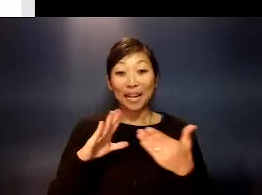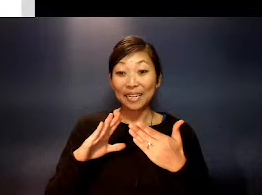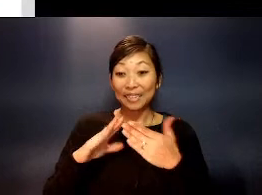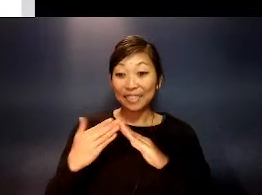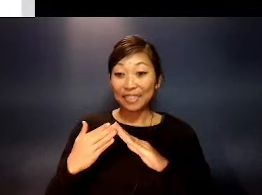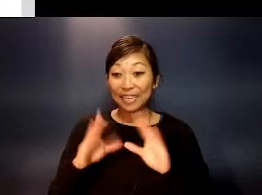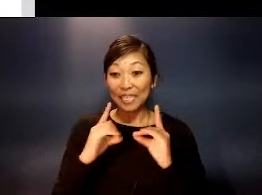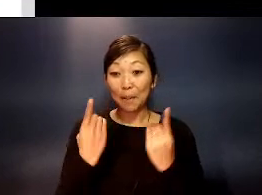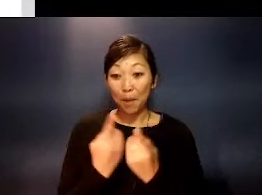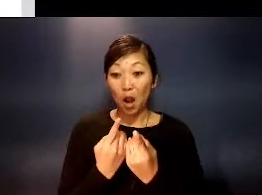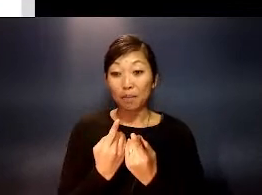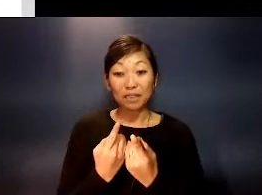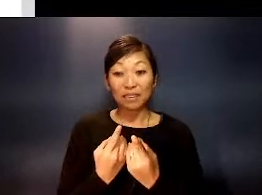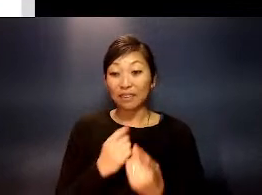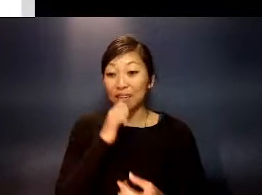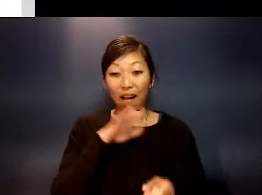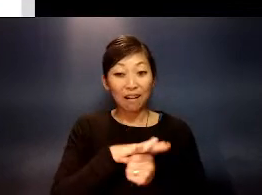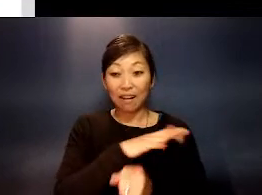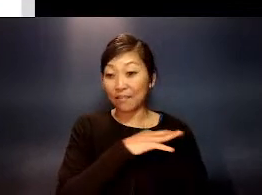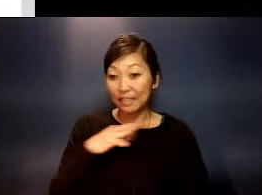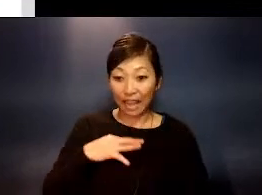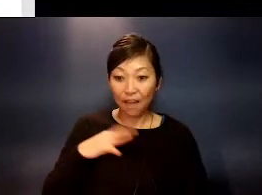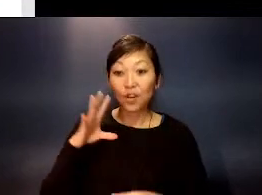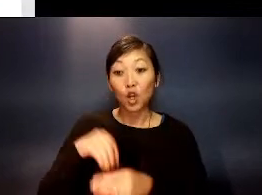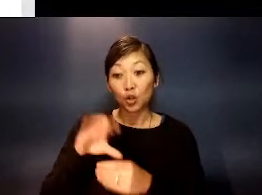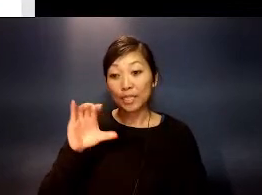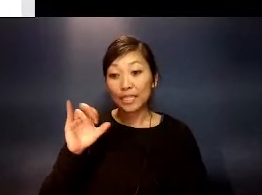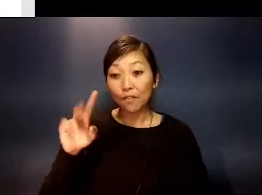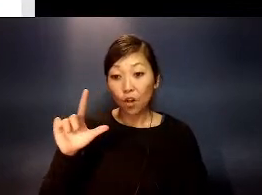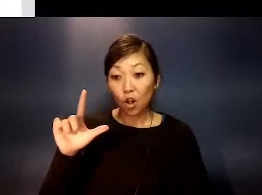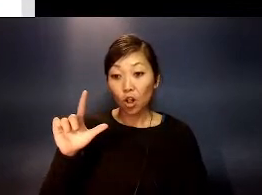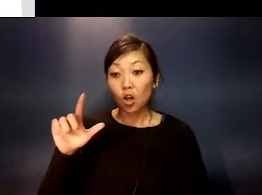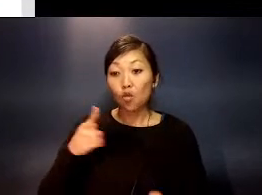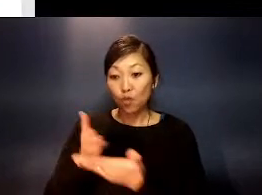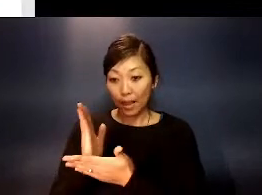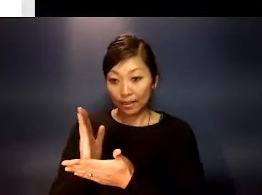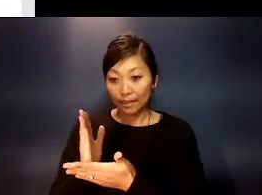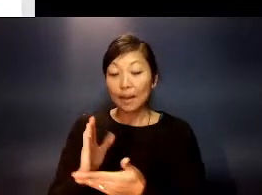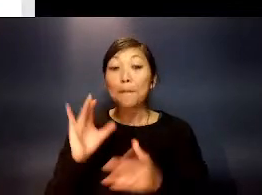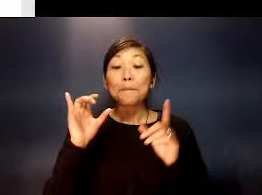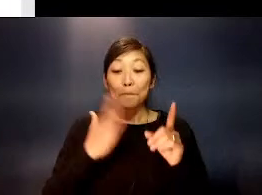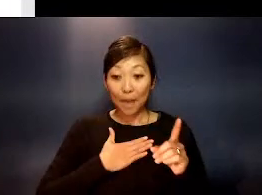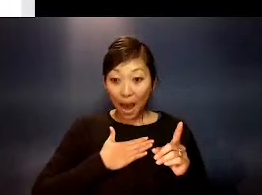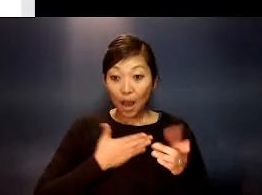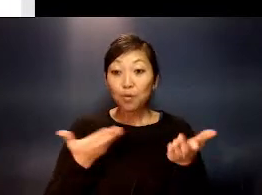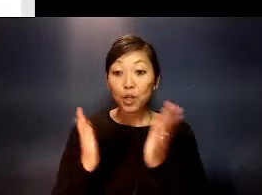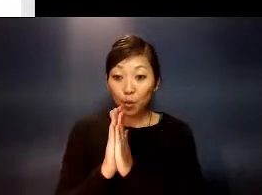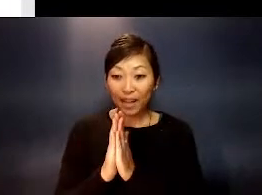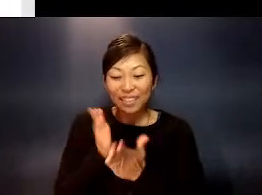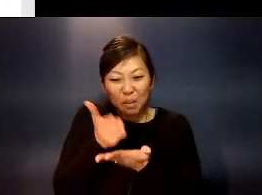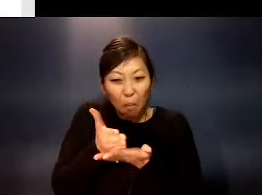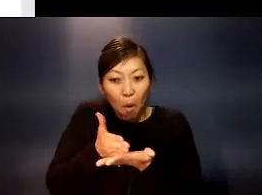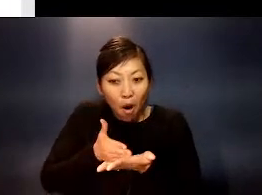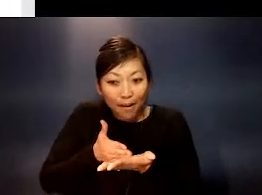CLOSE ATTENTION TO THE STATUS OF LABOR ENFORCEMENT ON THE GROUND ARE ASKING FOR. I WORKED WITH STAFF ON A SOURCE FOR THIS.